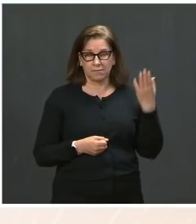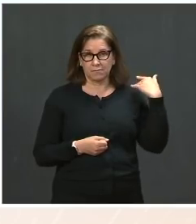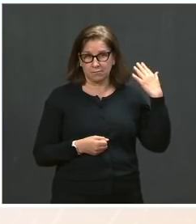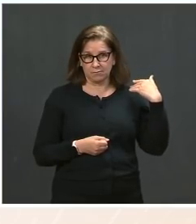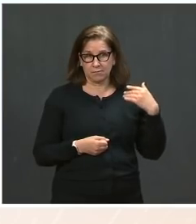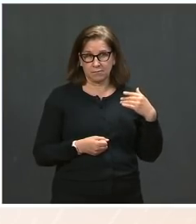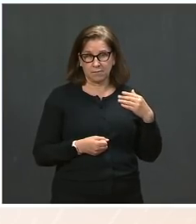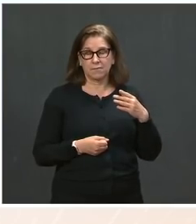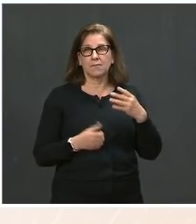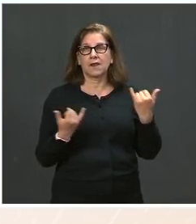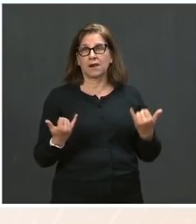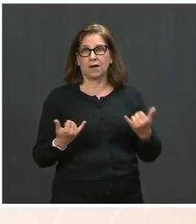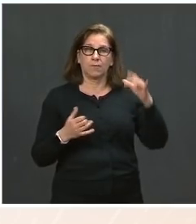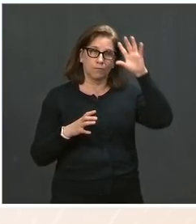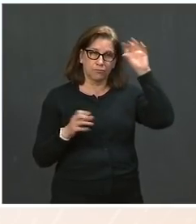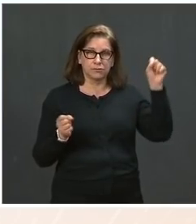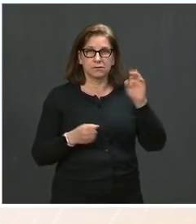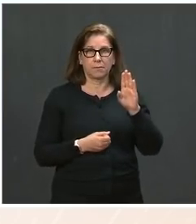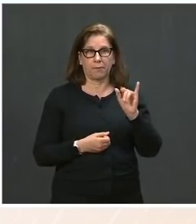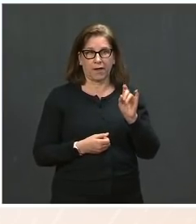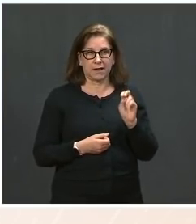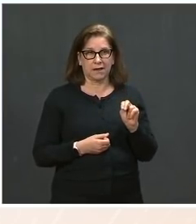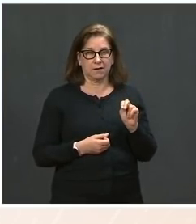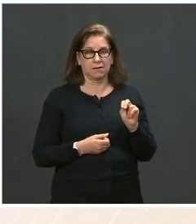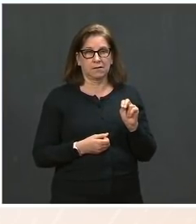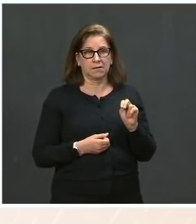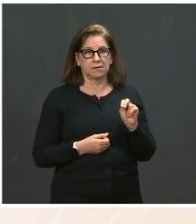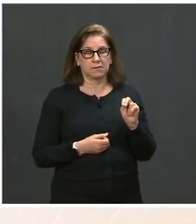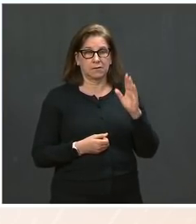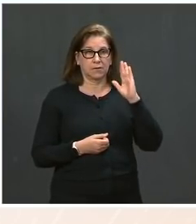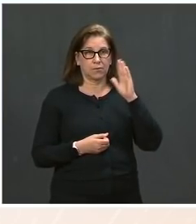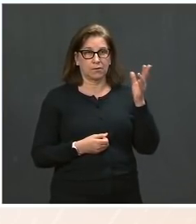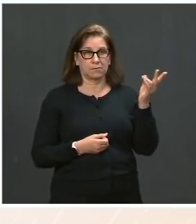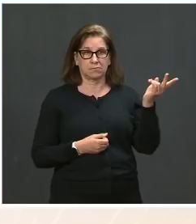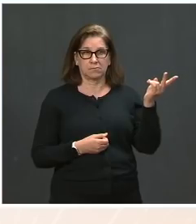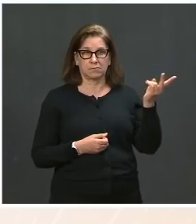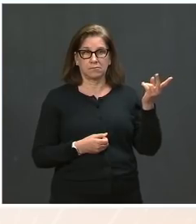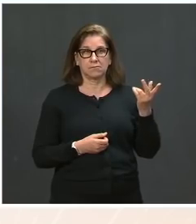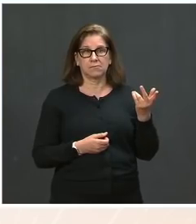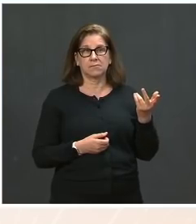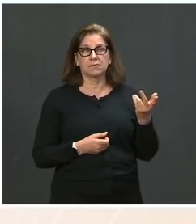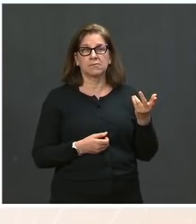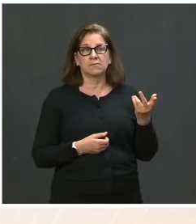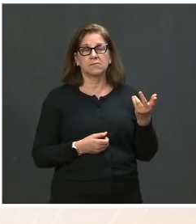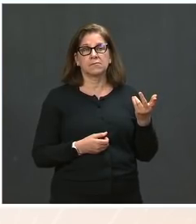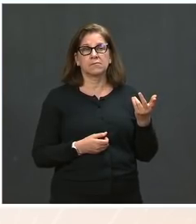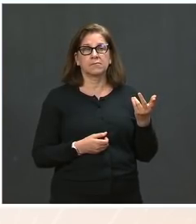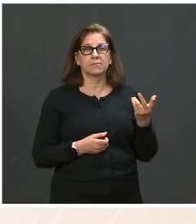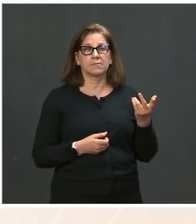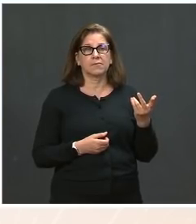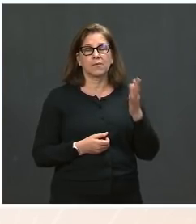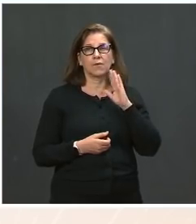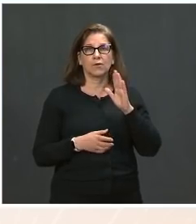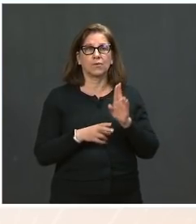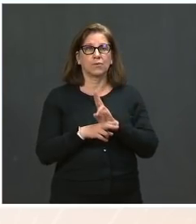the often-bipartisan portrait unveiling events at the White House? Ms. Psaki: I'm certain we will have bipartisan portrait unveiling events